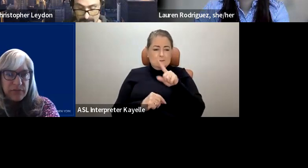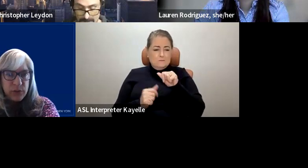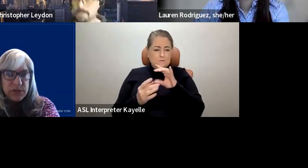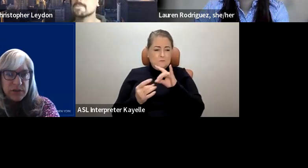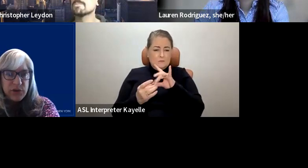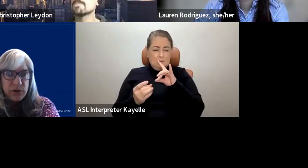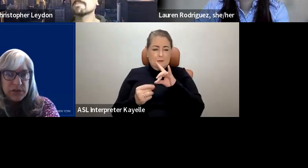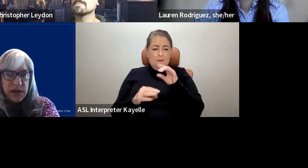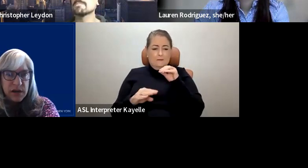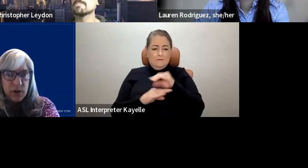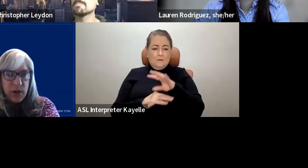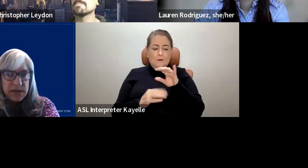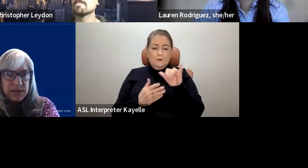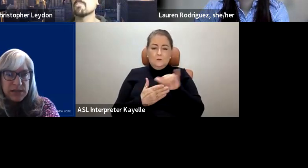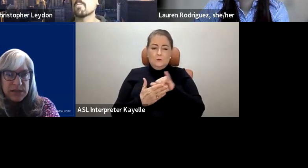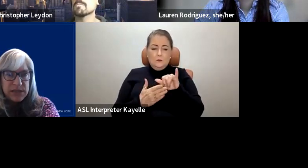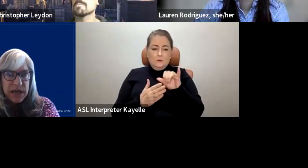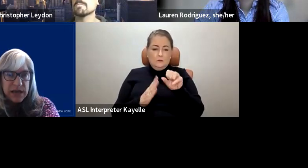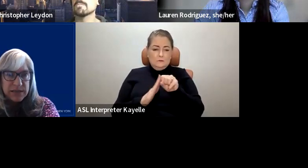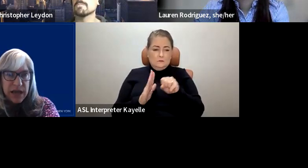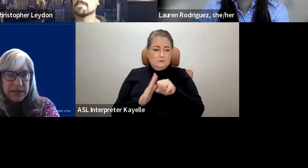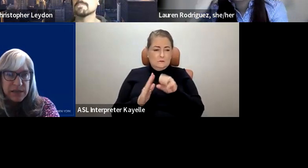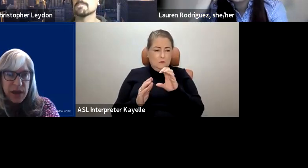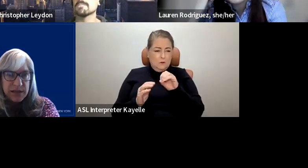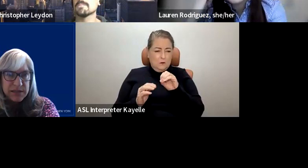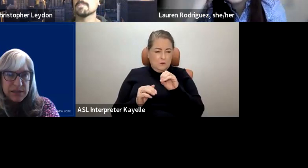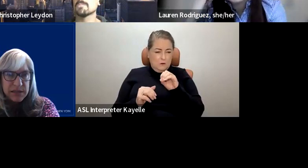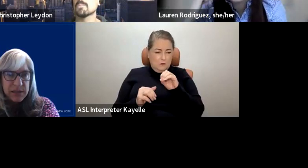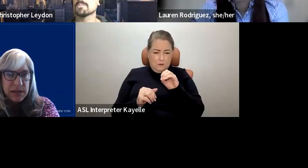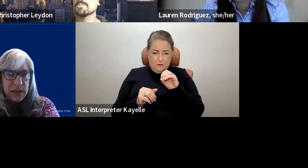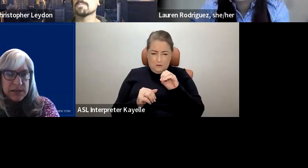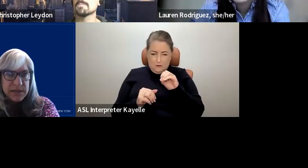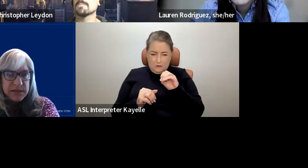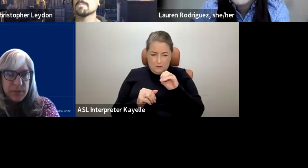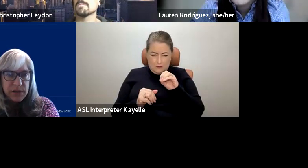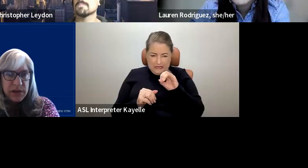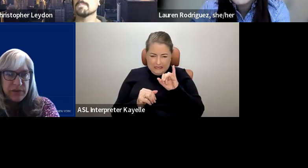the influence of New York State OITS IT policy, accessibility of